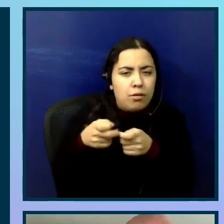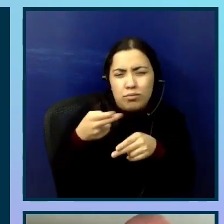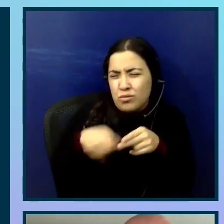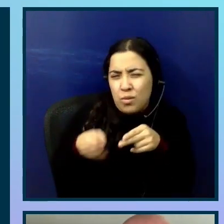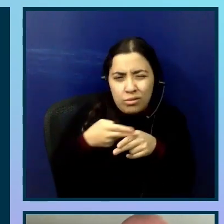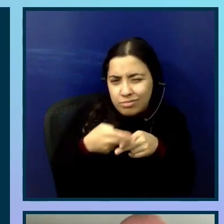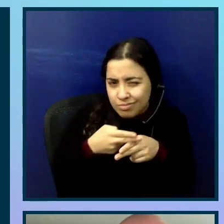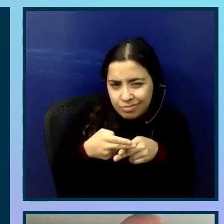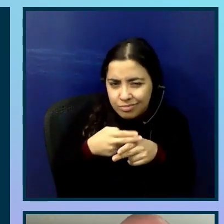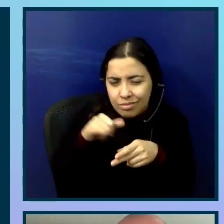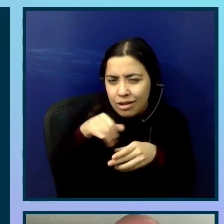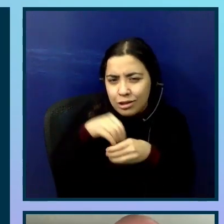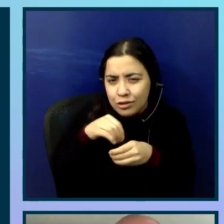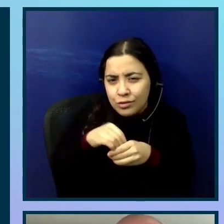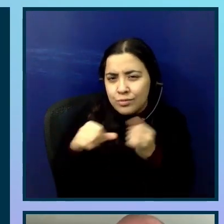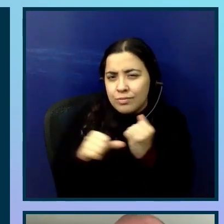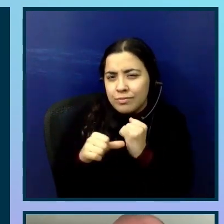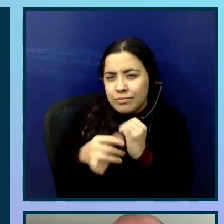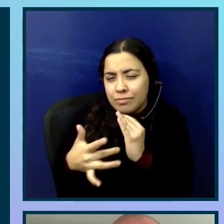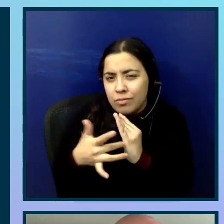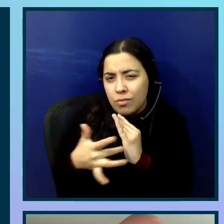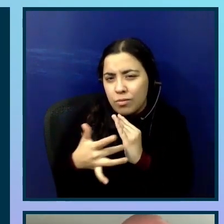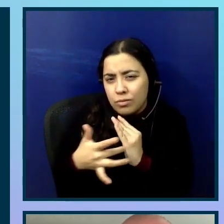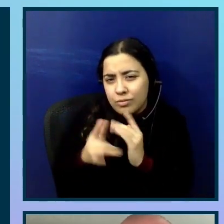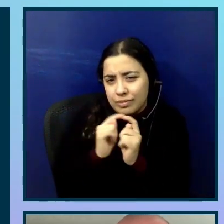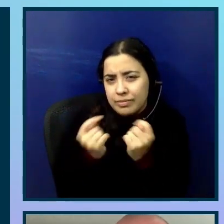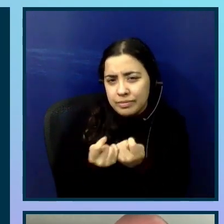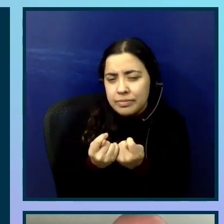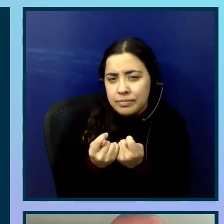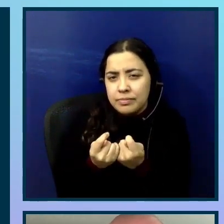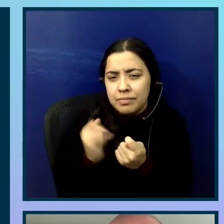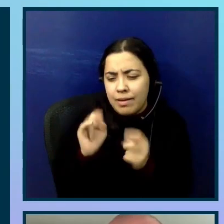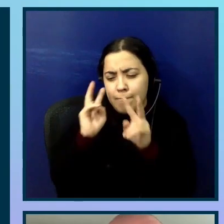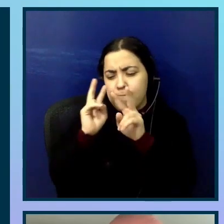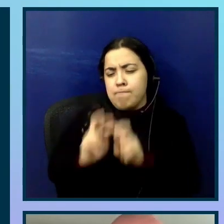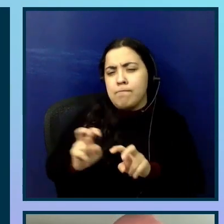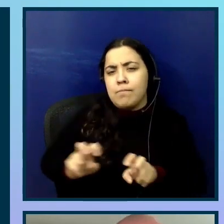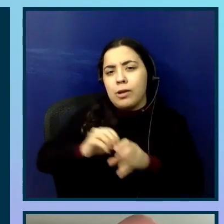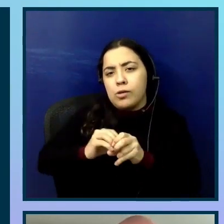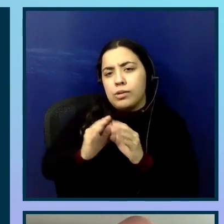was the internal assistive technology. And team which also evaluated internal systems at BBC use.